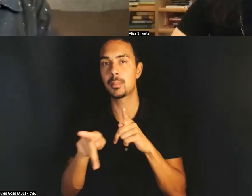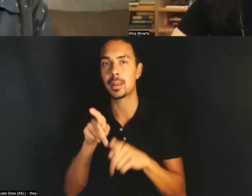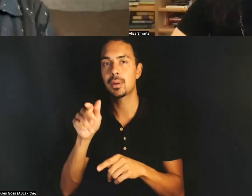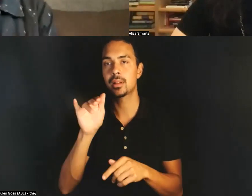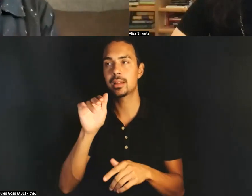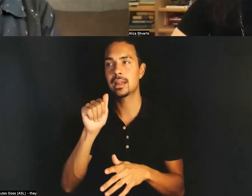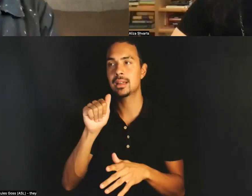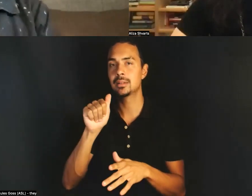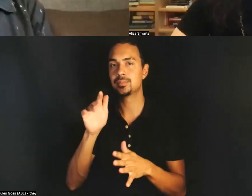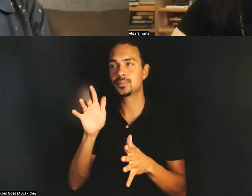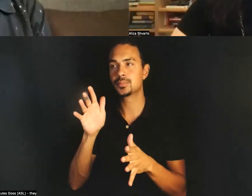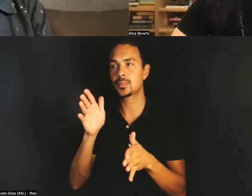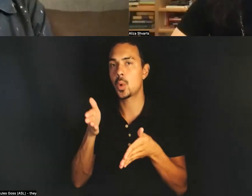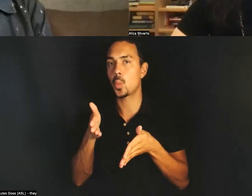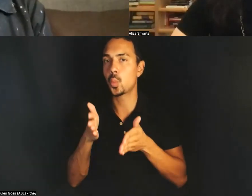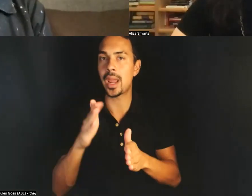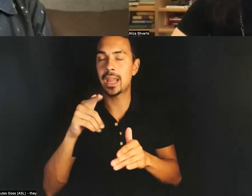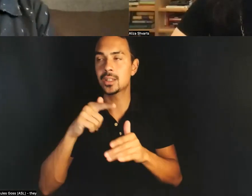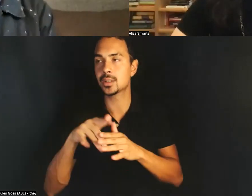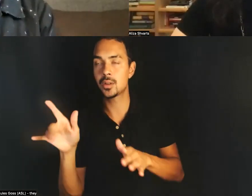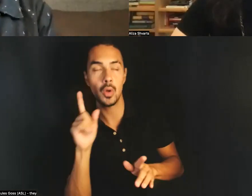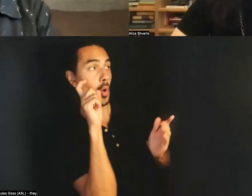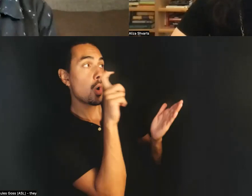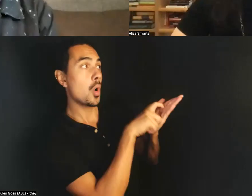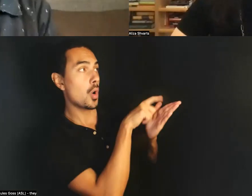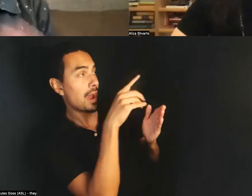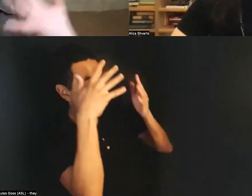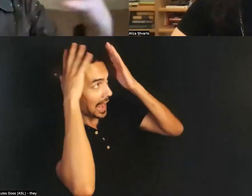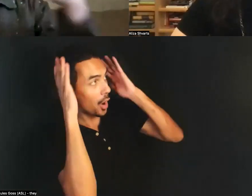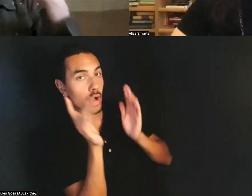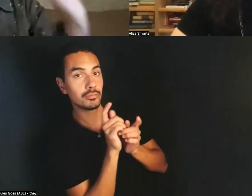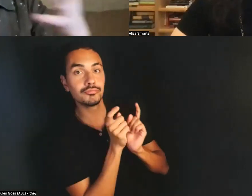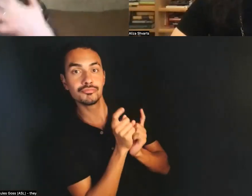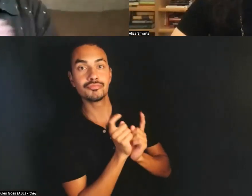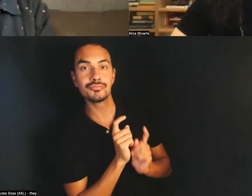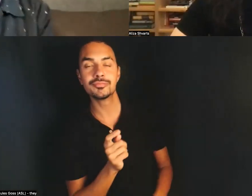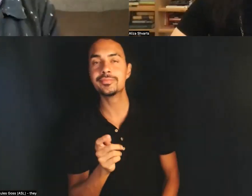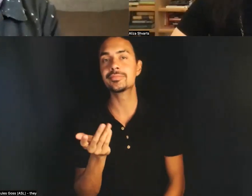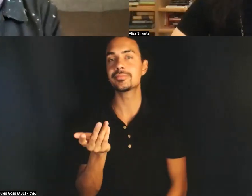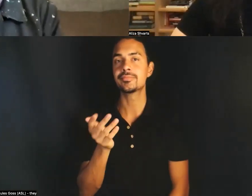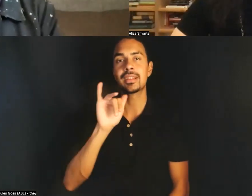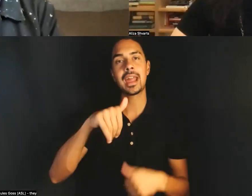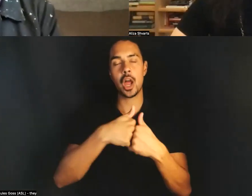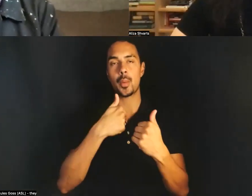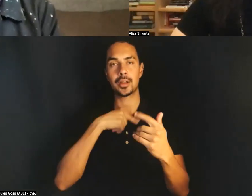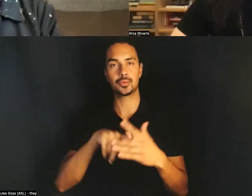Usually that gives people an invitation to talk to me.